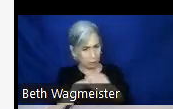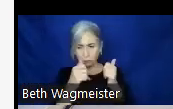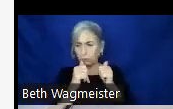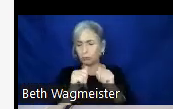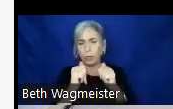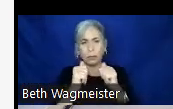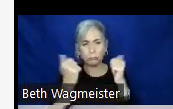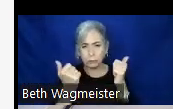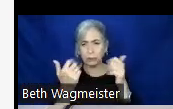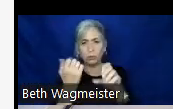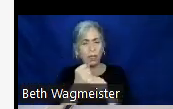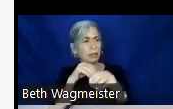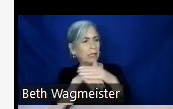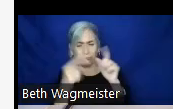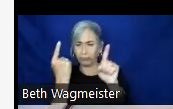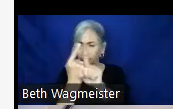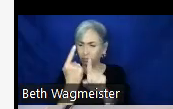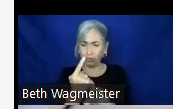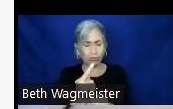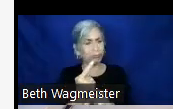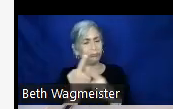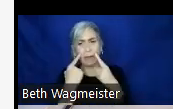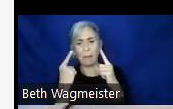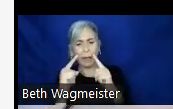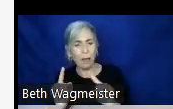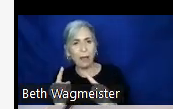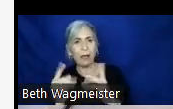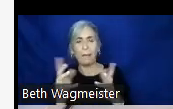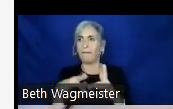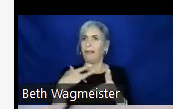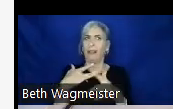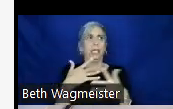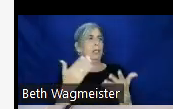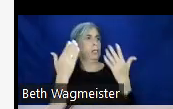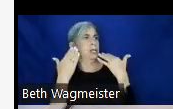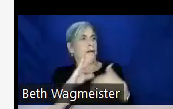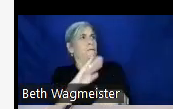get accessibility right. And knows a lot about it. She was frustrated. Why isn't